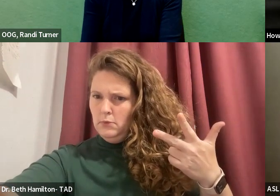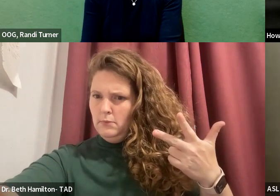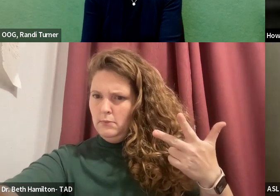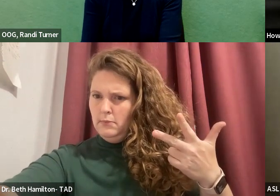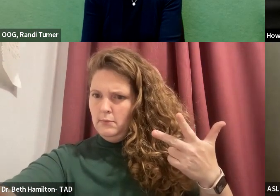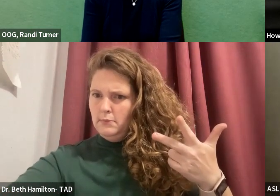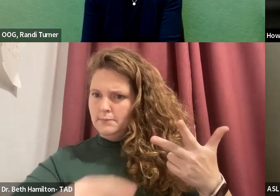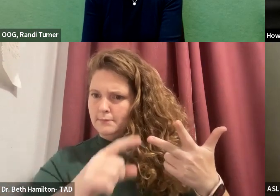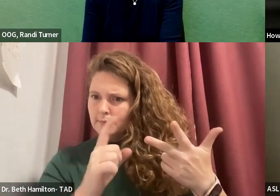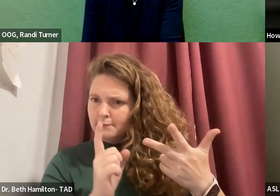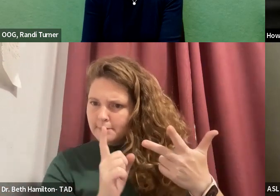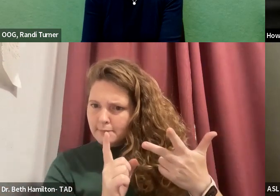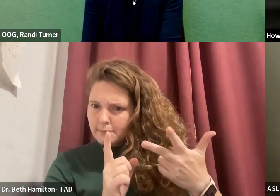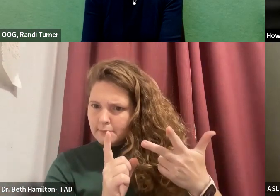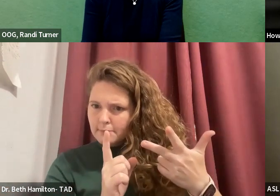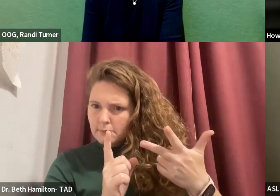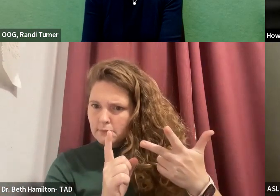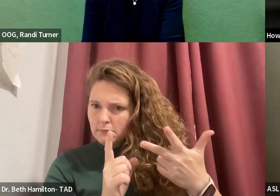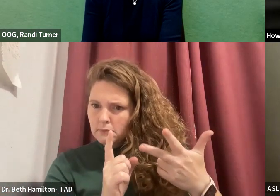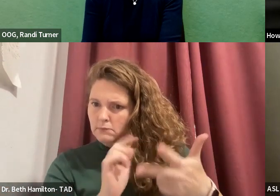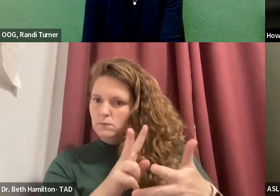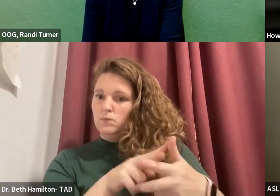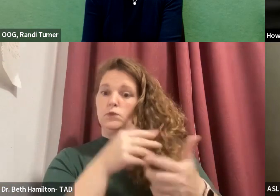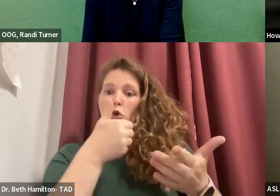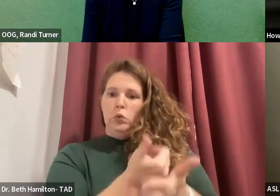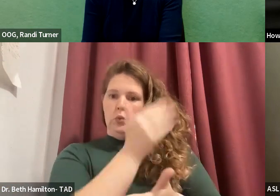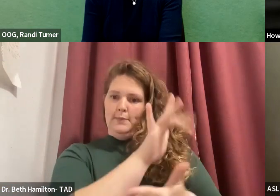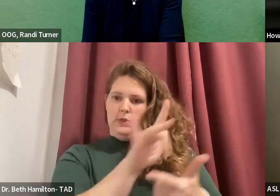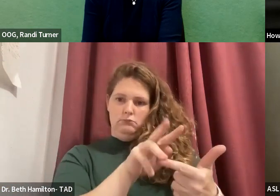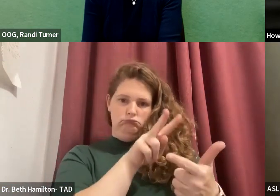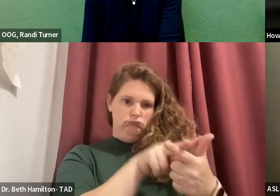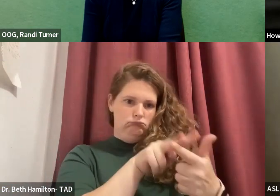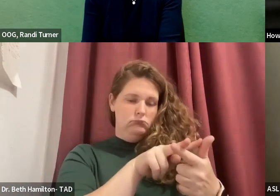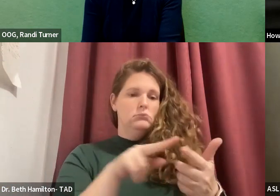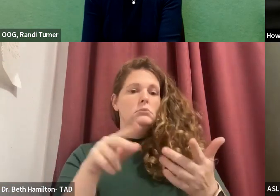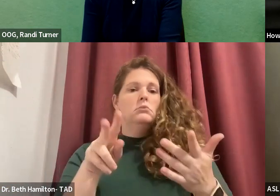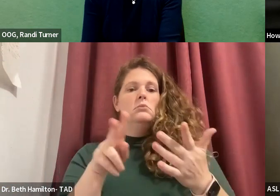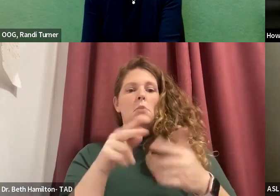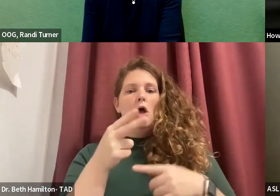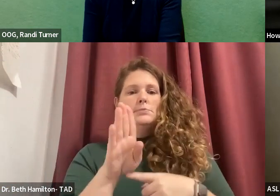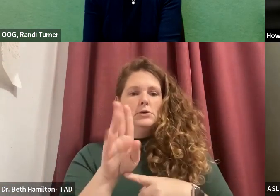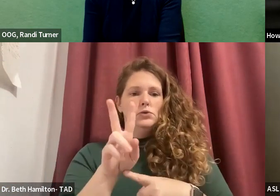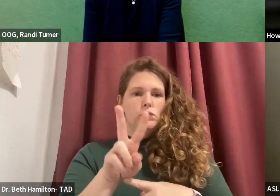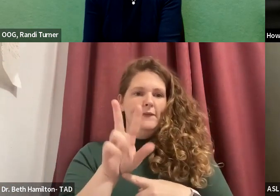interpreters and that all TV and Internet sites are accessible for people who are Deaf and hard of hearing.